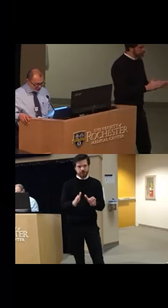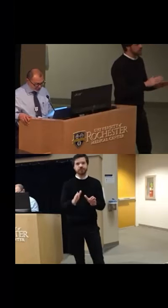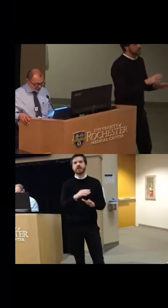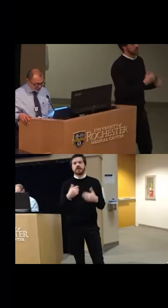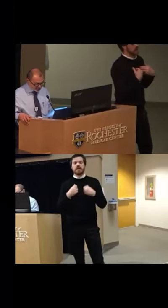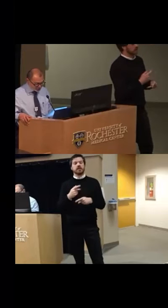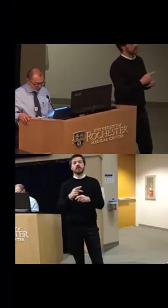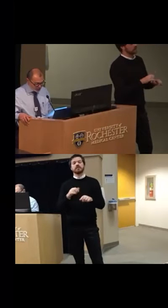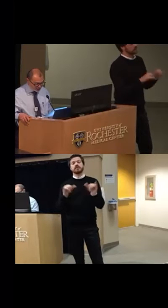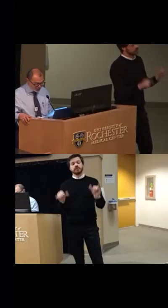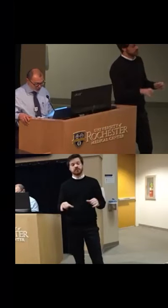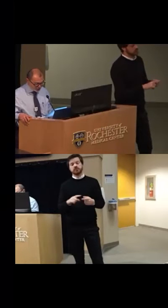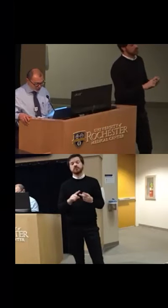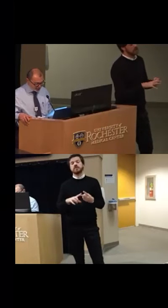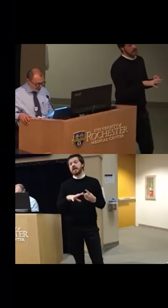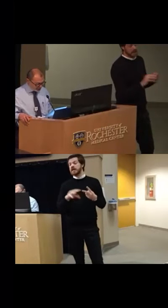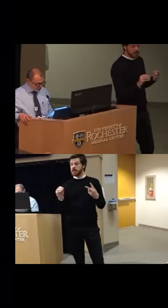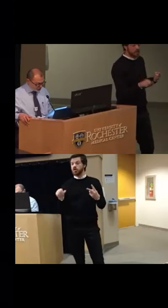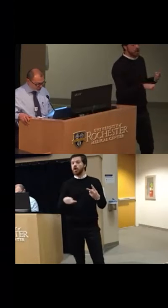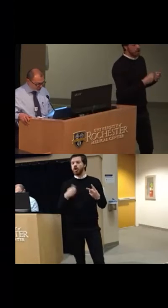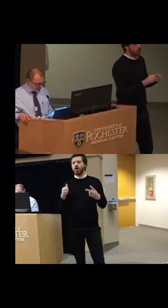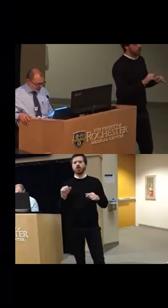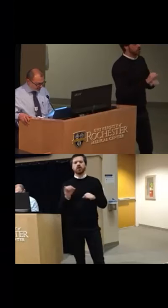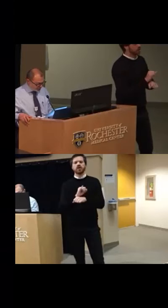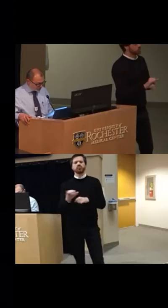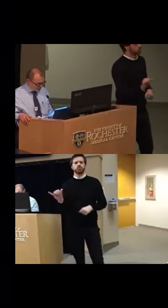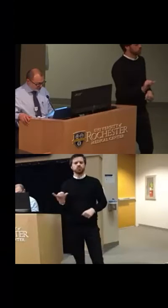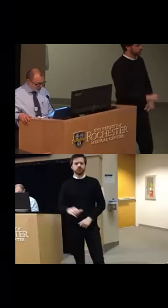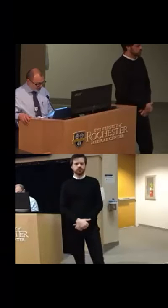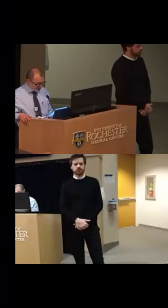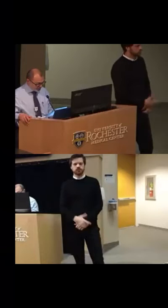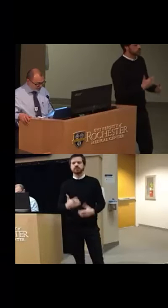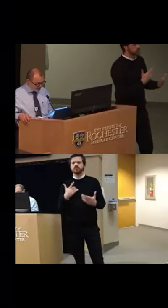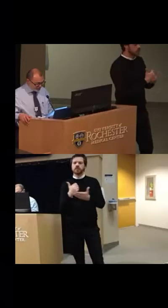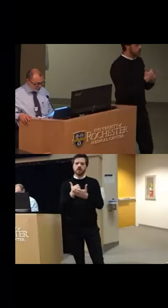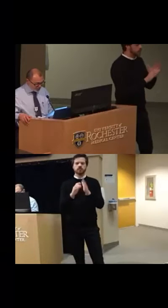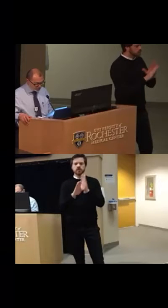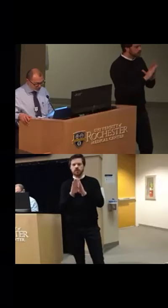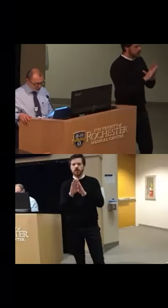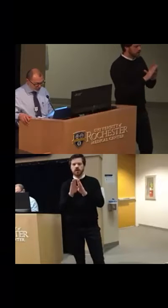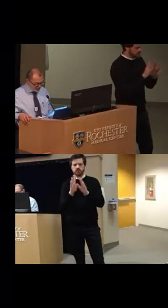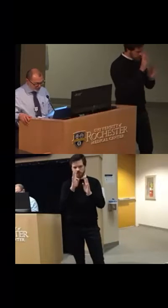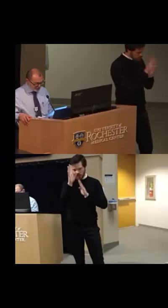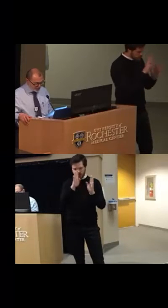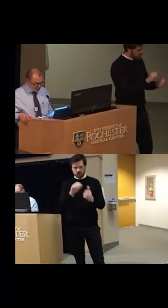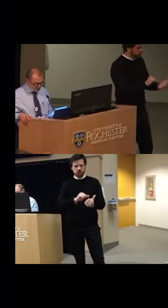Care Systems as well as other Industries and to developing innovative ways to bring value